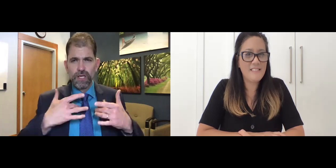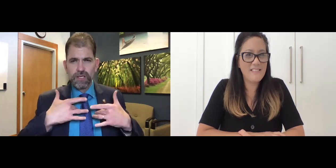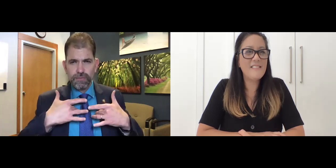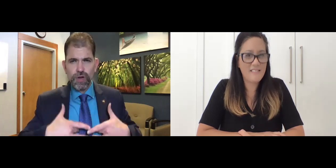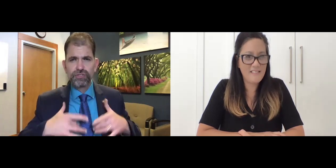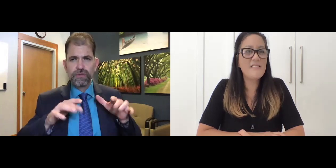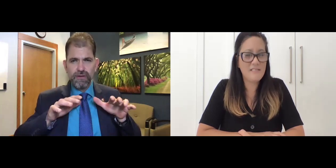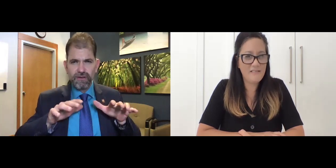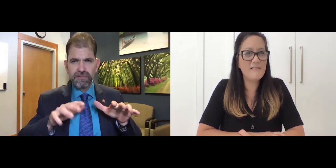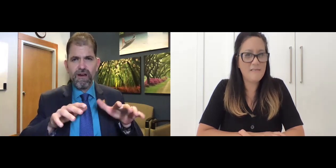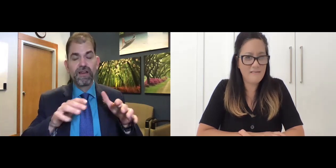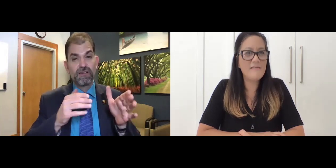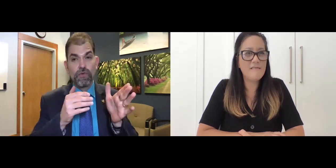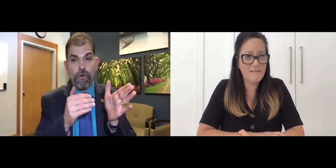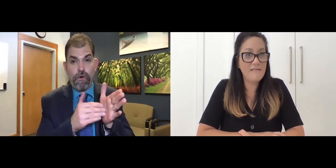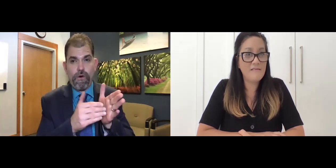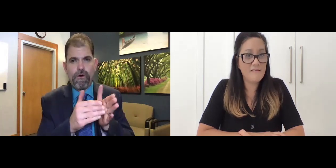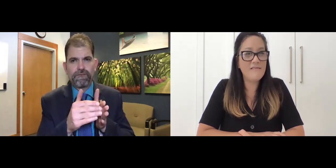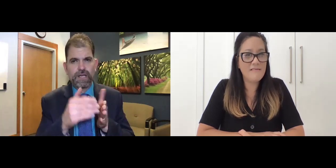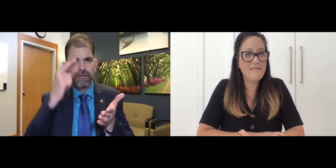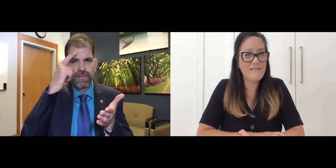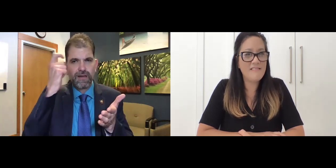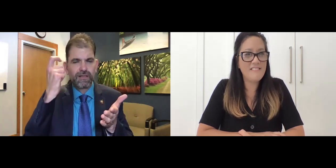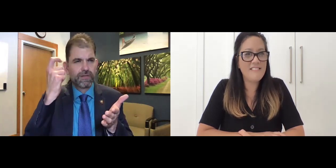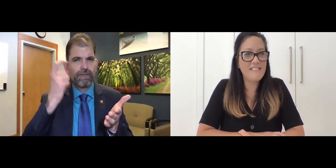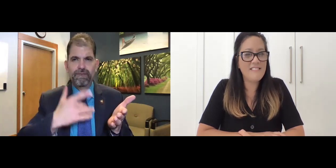there are struggles with depression and anxiety.